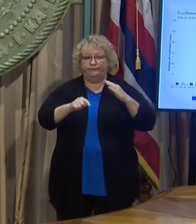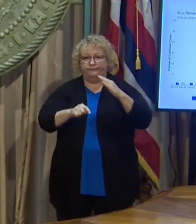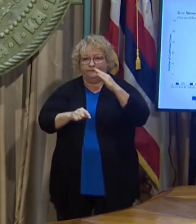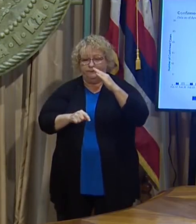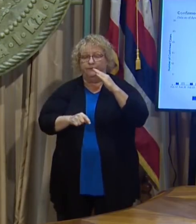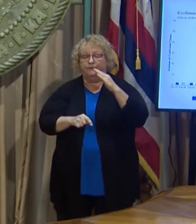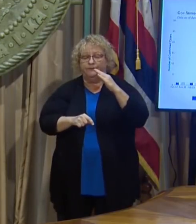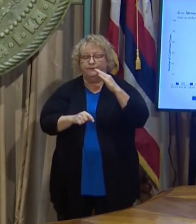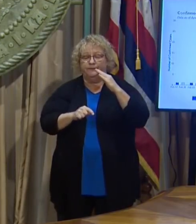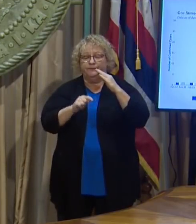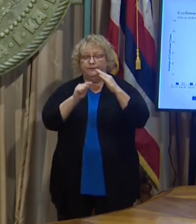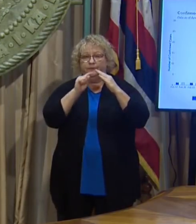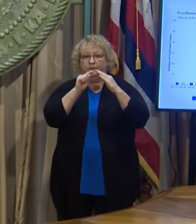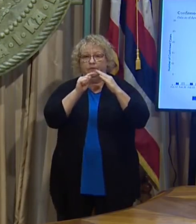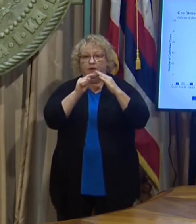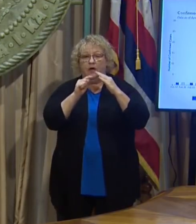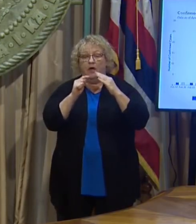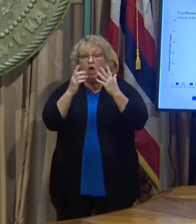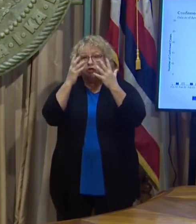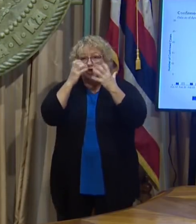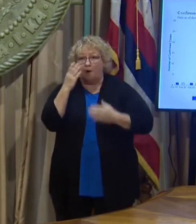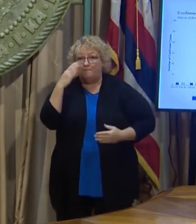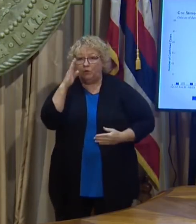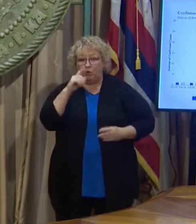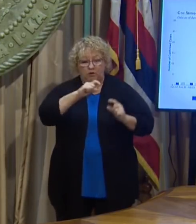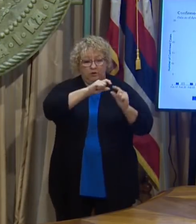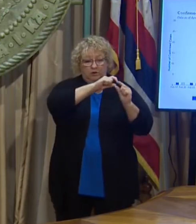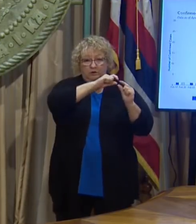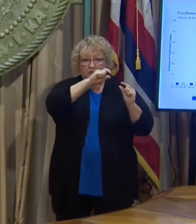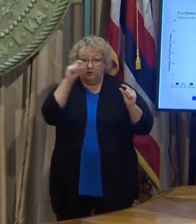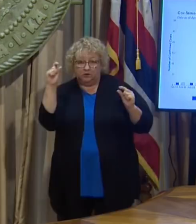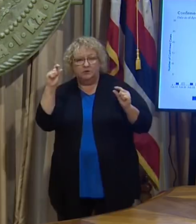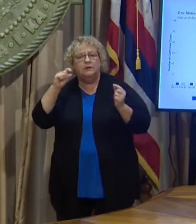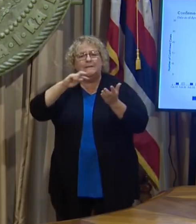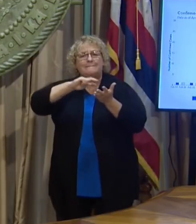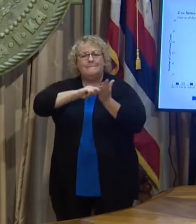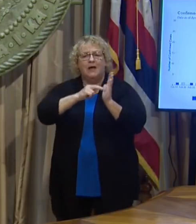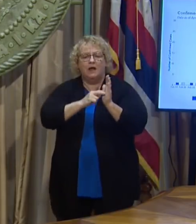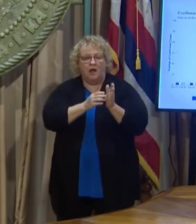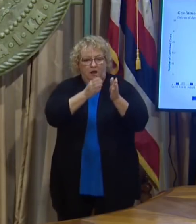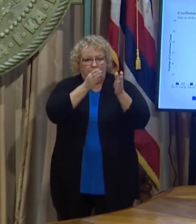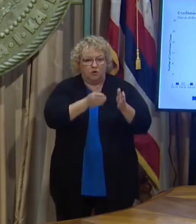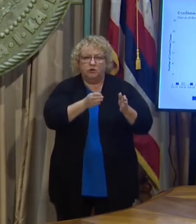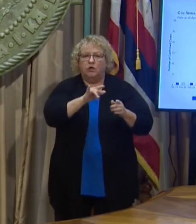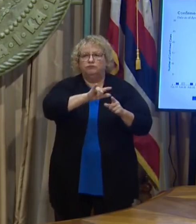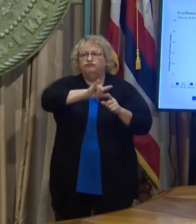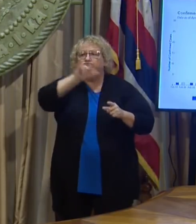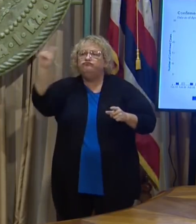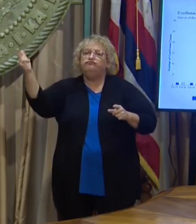MARCH. YOU CAN NOTE ON THE CURVE THE